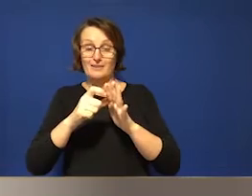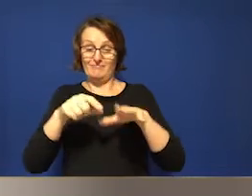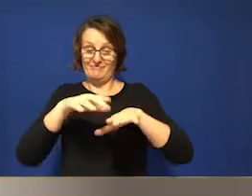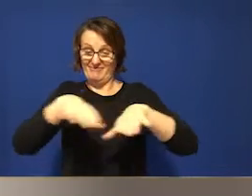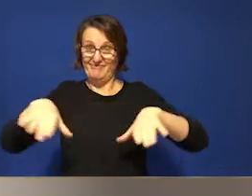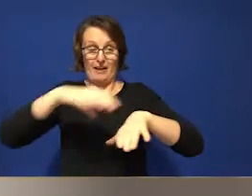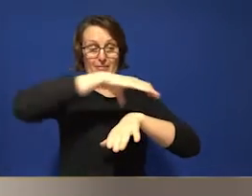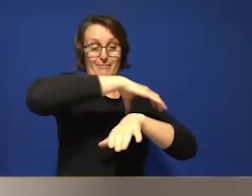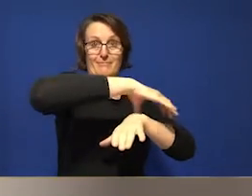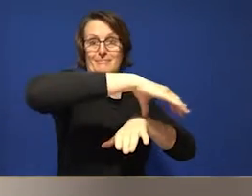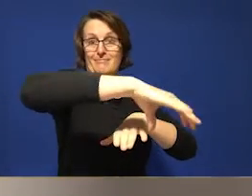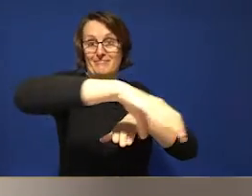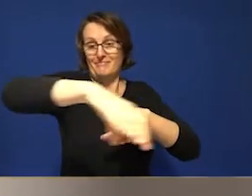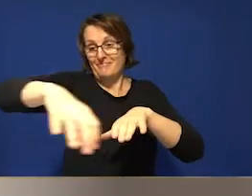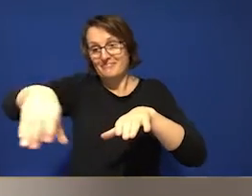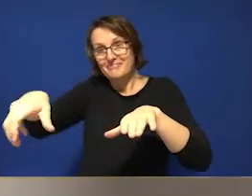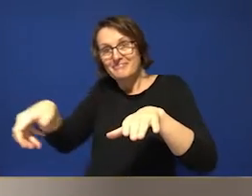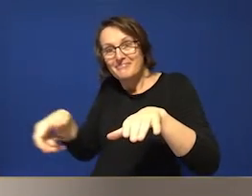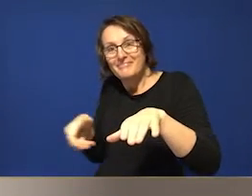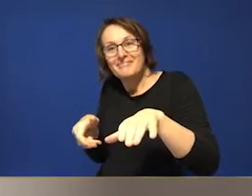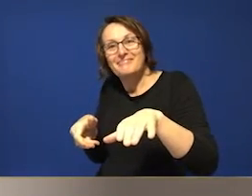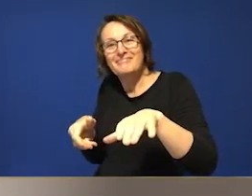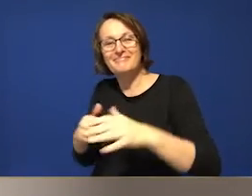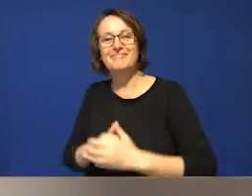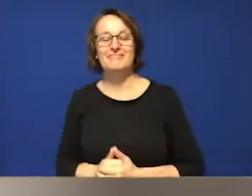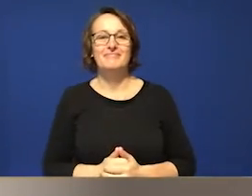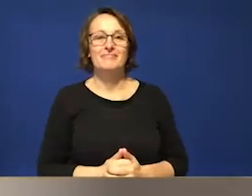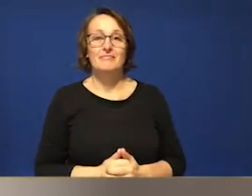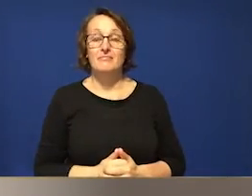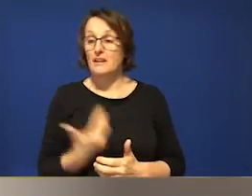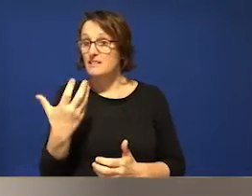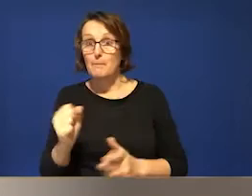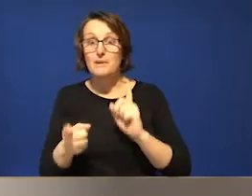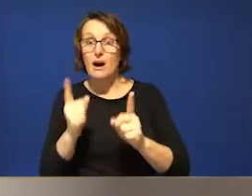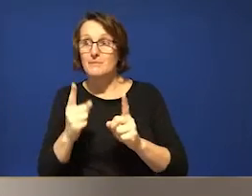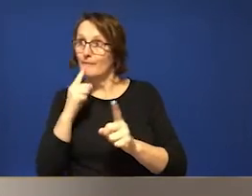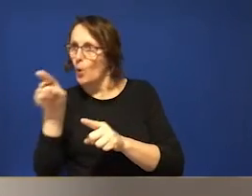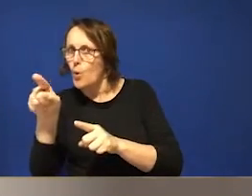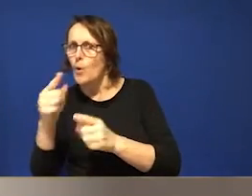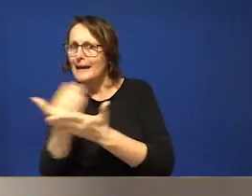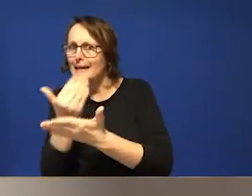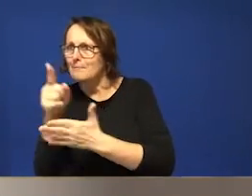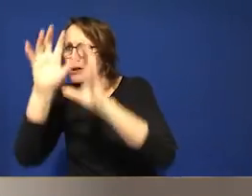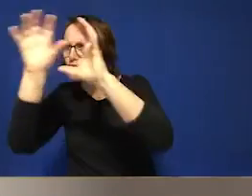And likewise, there are little nicks in and out of the building where trees have to be kept or a view.